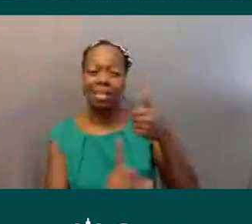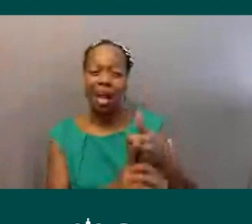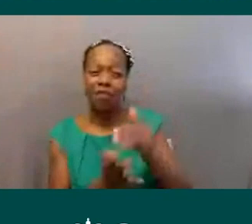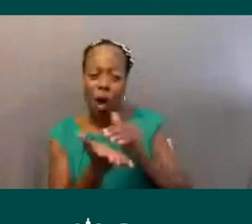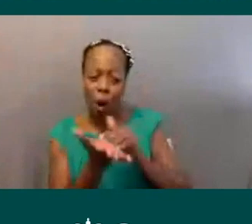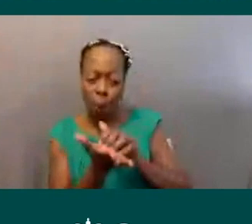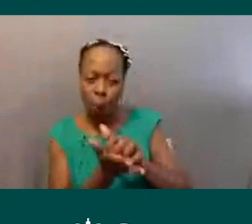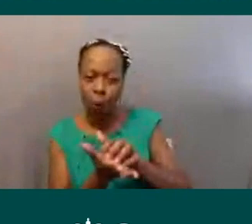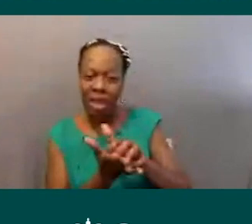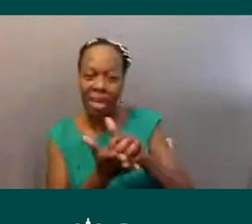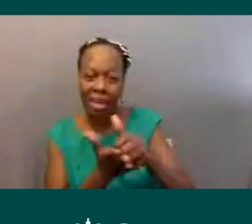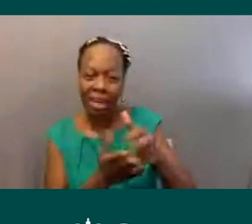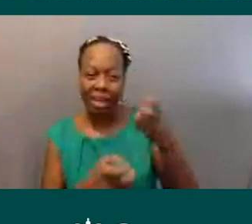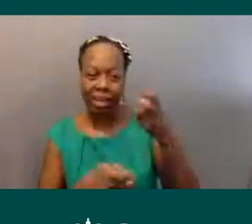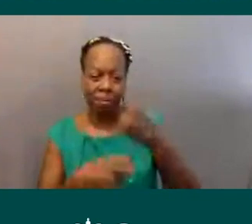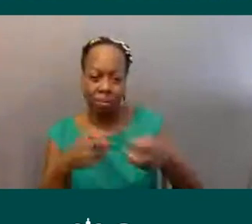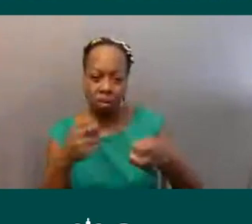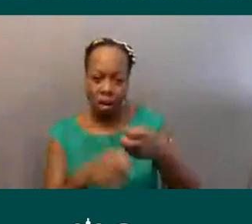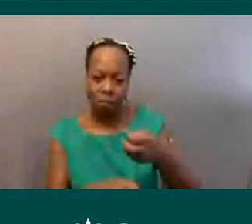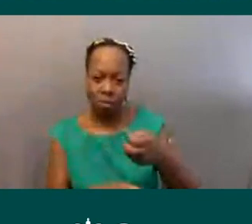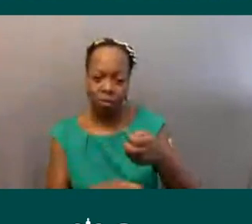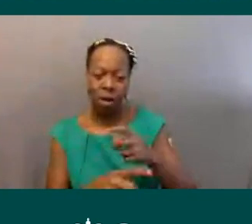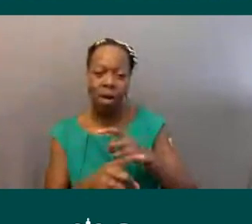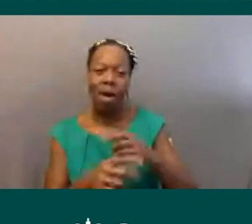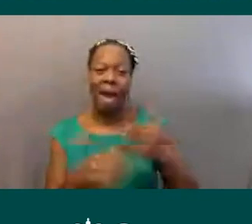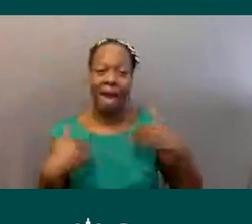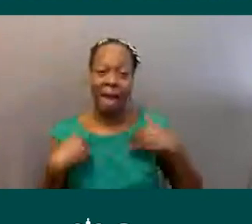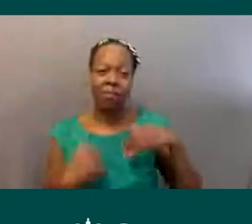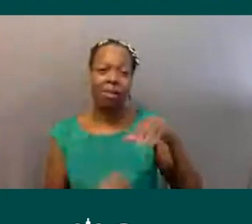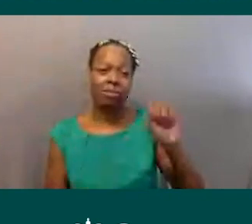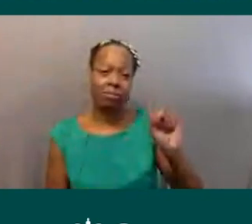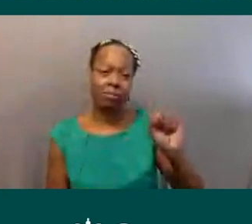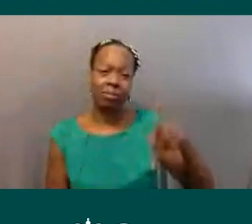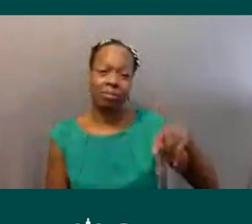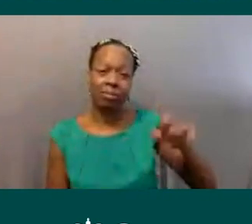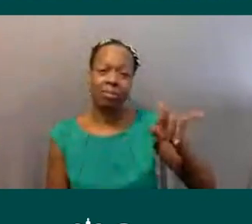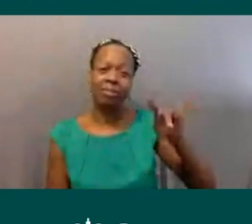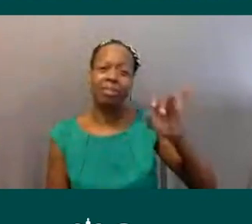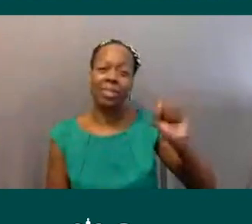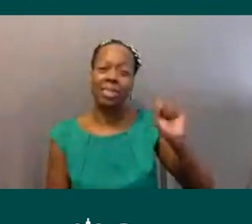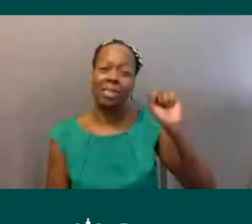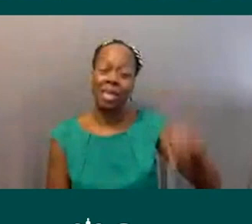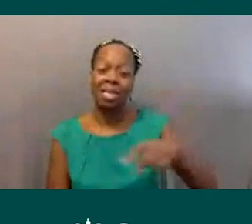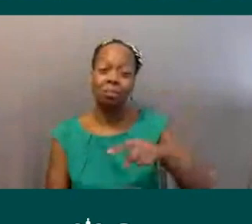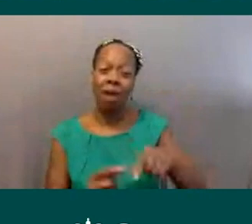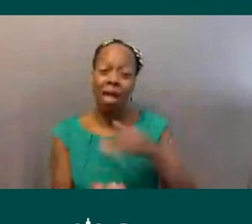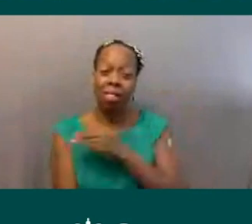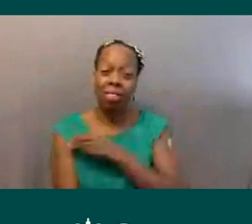Yes, they have spasticity, but the muscles are weak. We think about the muscles being tight all the time,